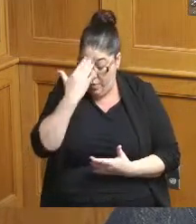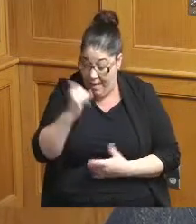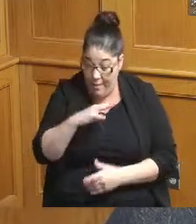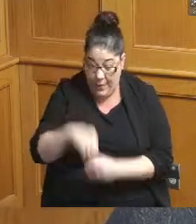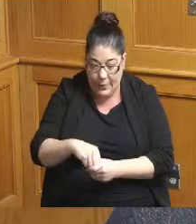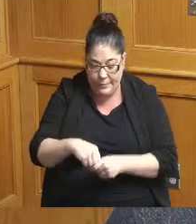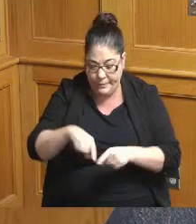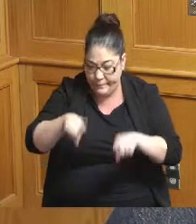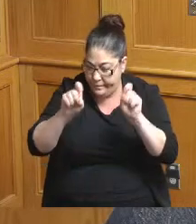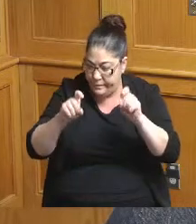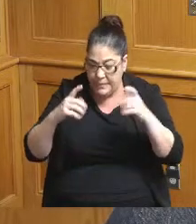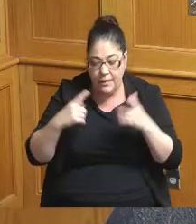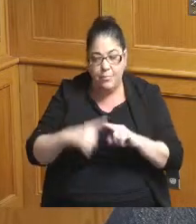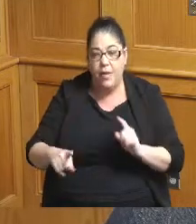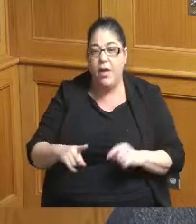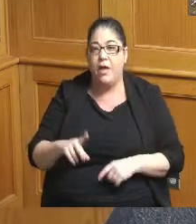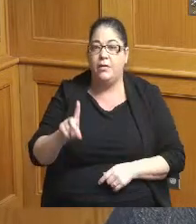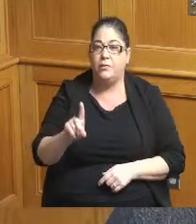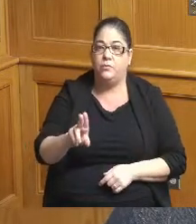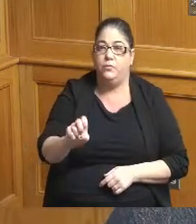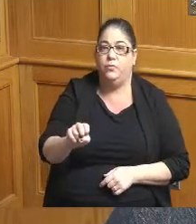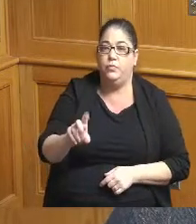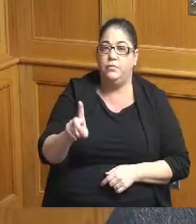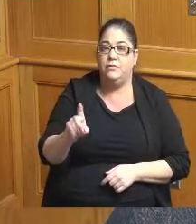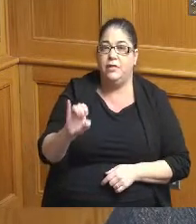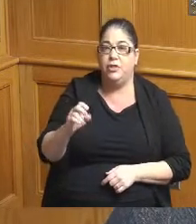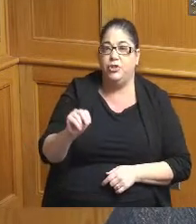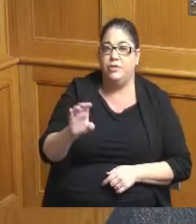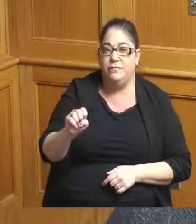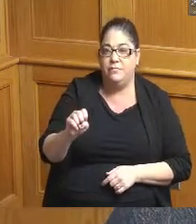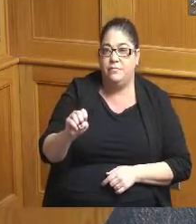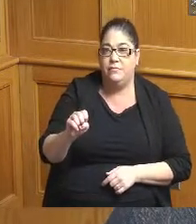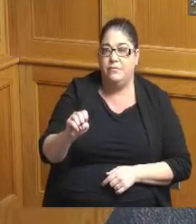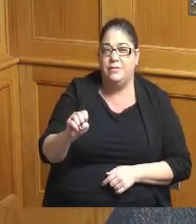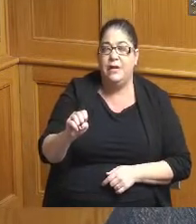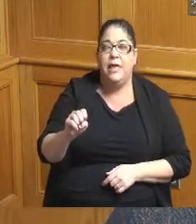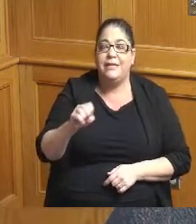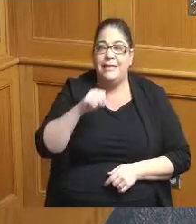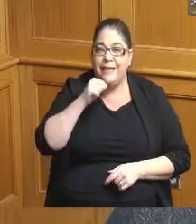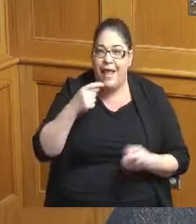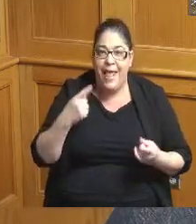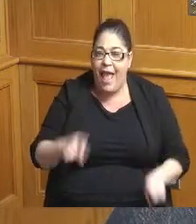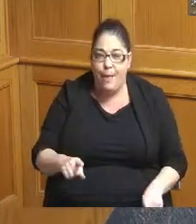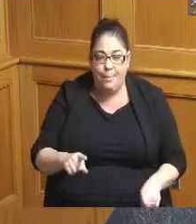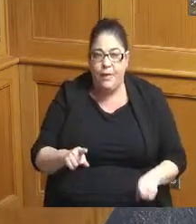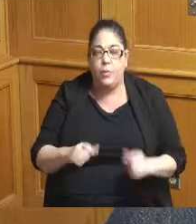concerns is that the due diligence happened too quickly and if you go back and look at the tape